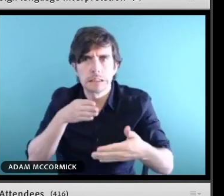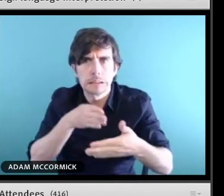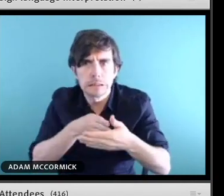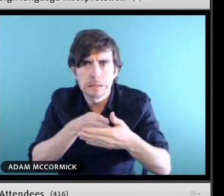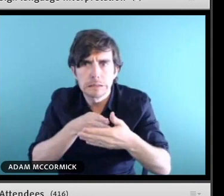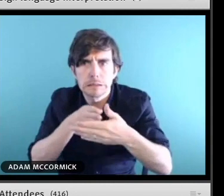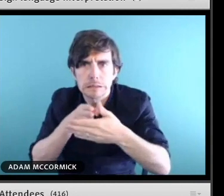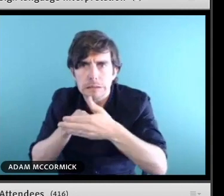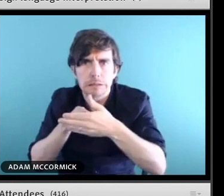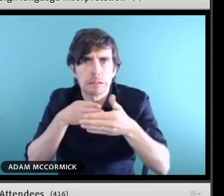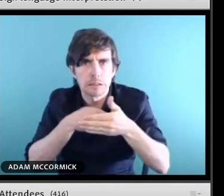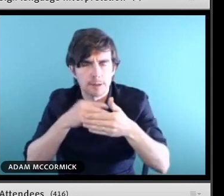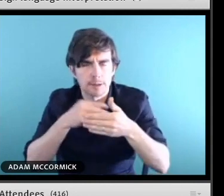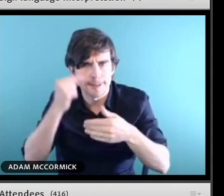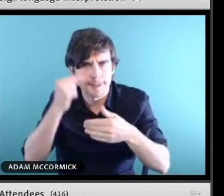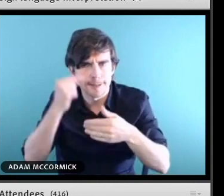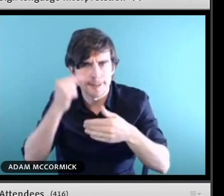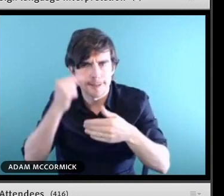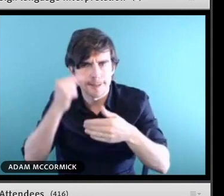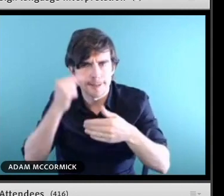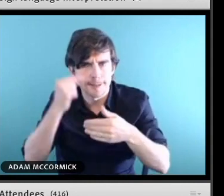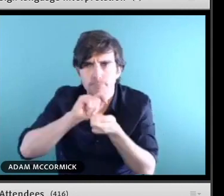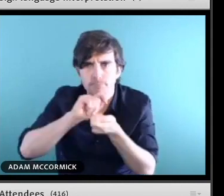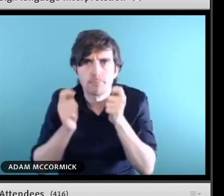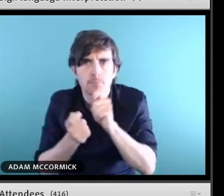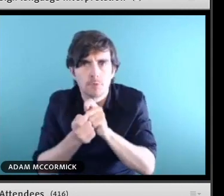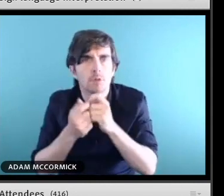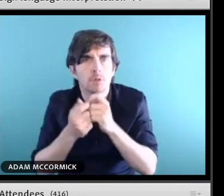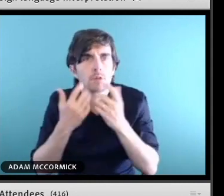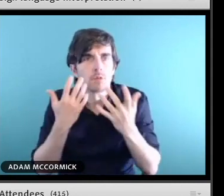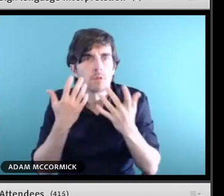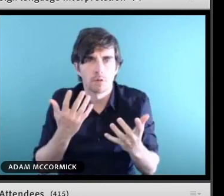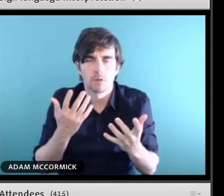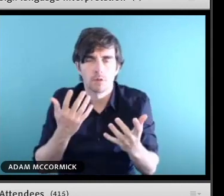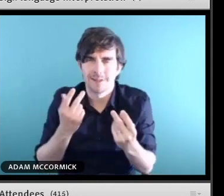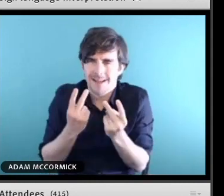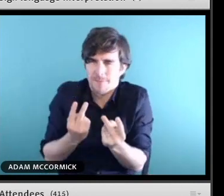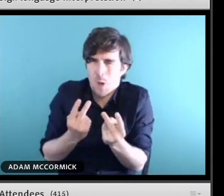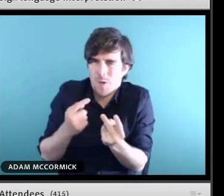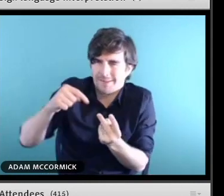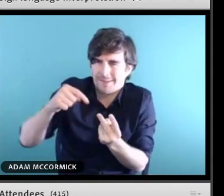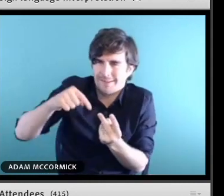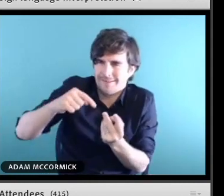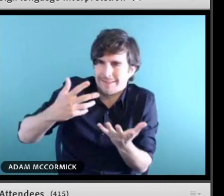of persons with disabilities other where the response is not fully inclusive. This is just